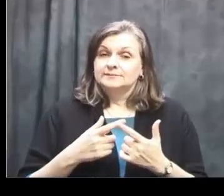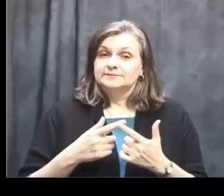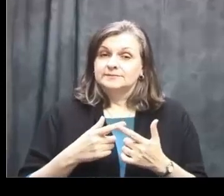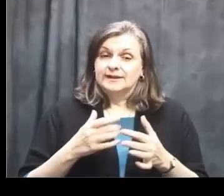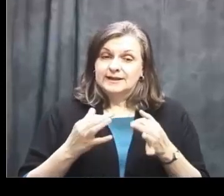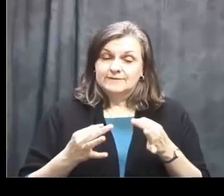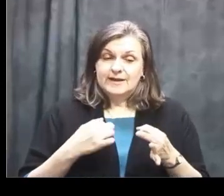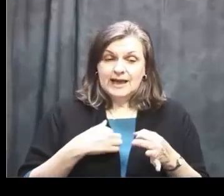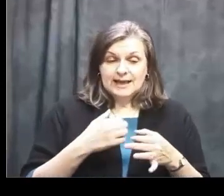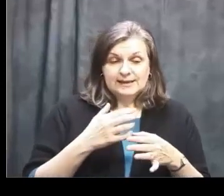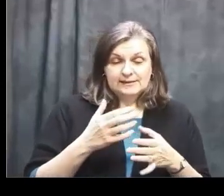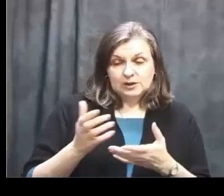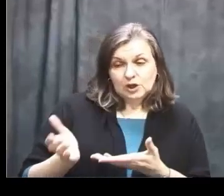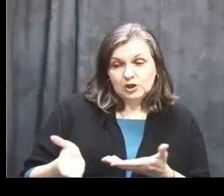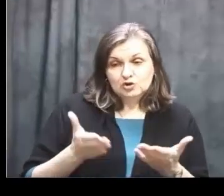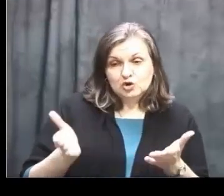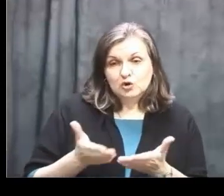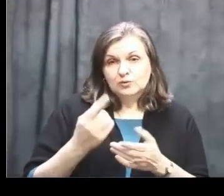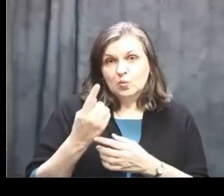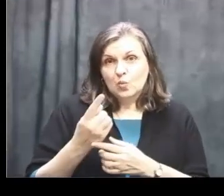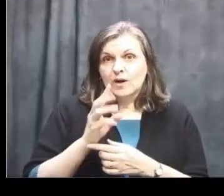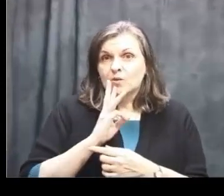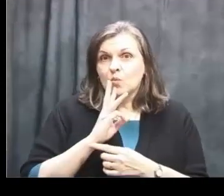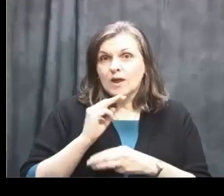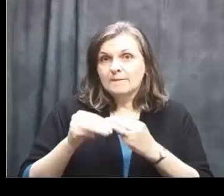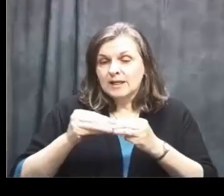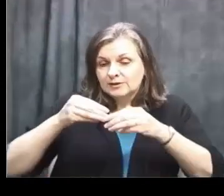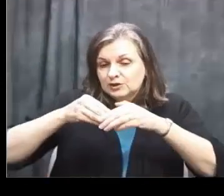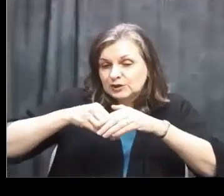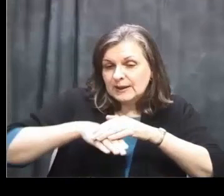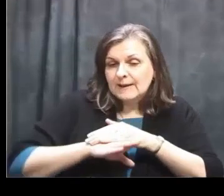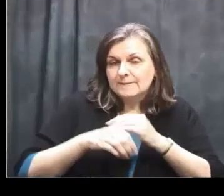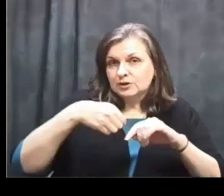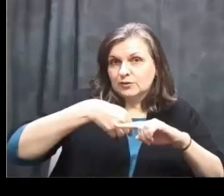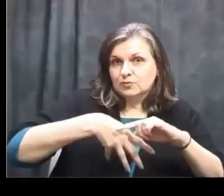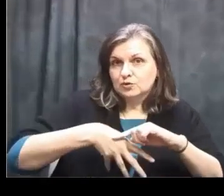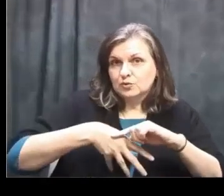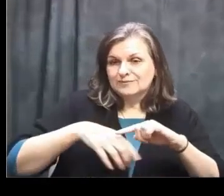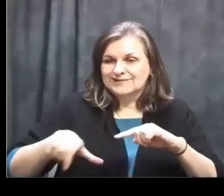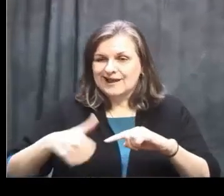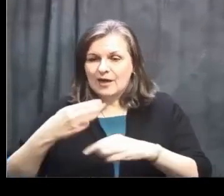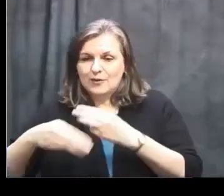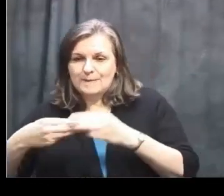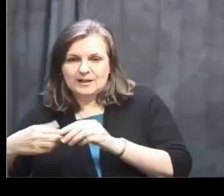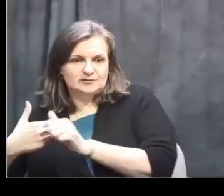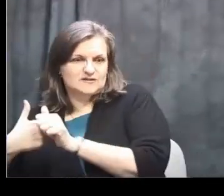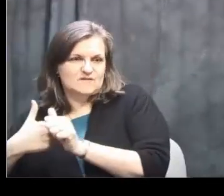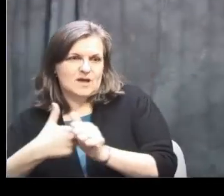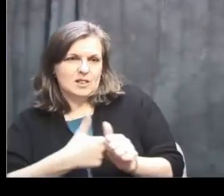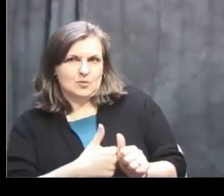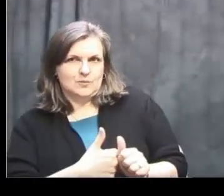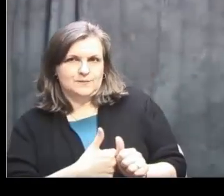so that means that if I can coax one water molecule into my root others will want to follow